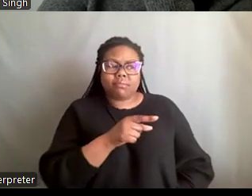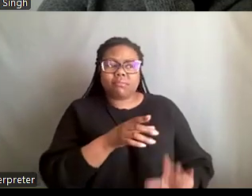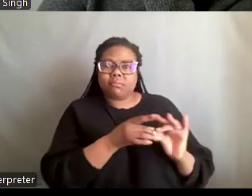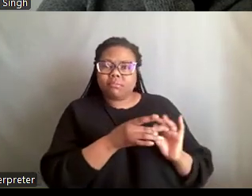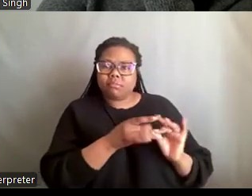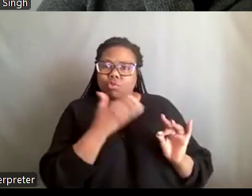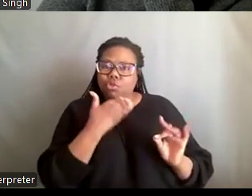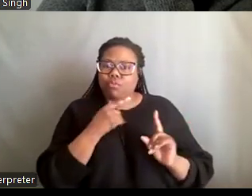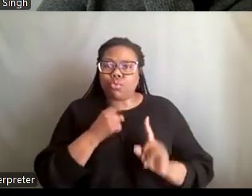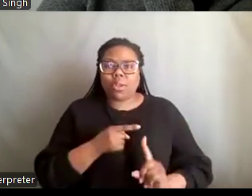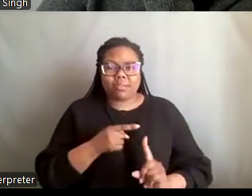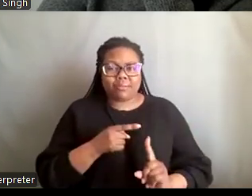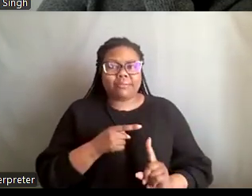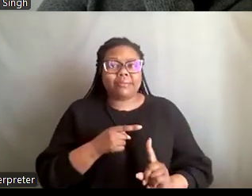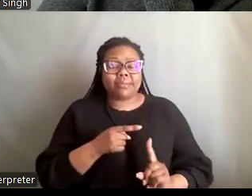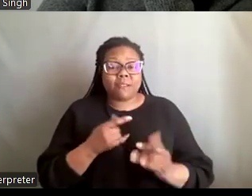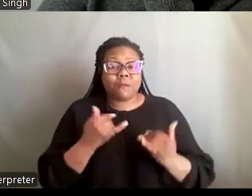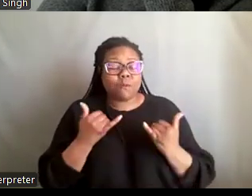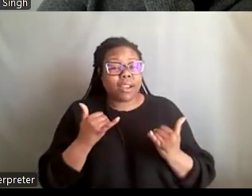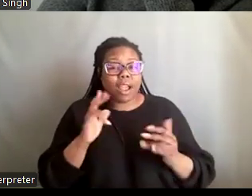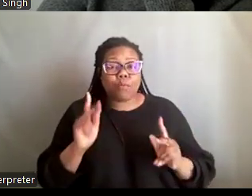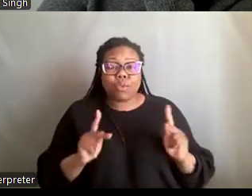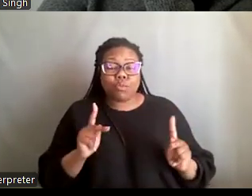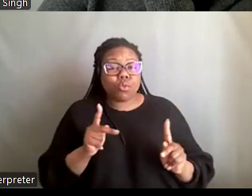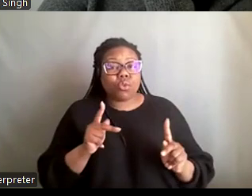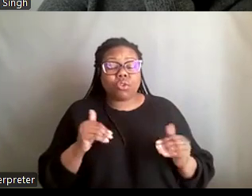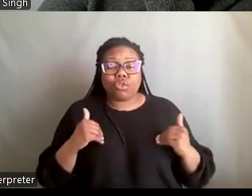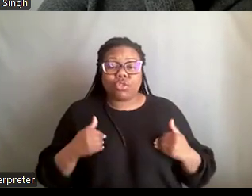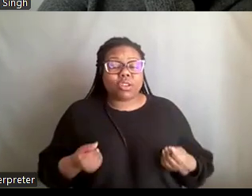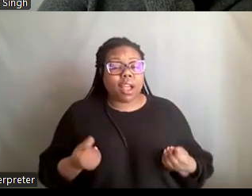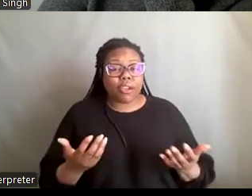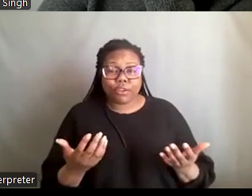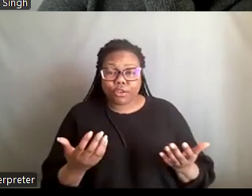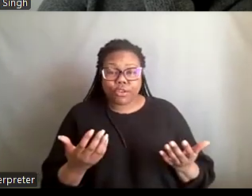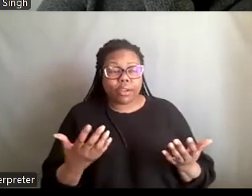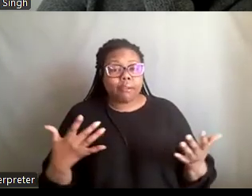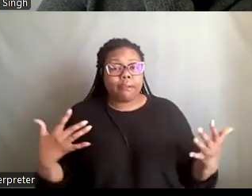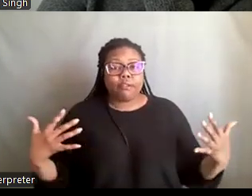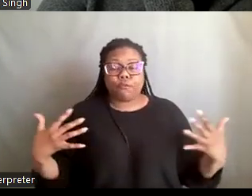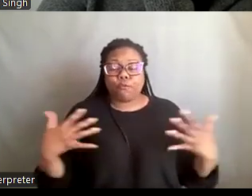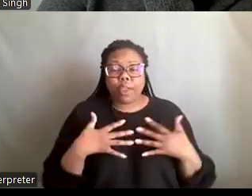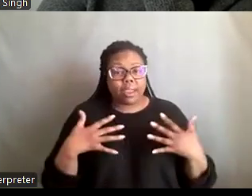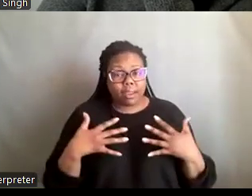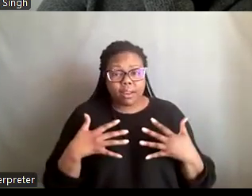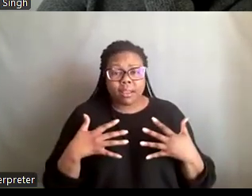think Rachita made a really good point that right now people are tired,